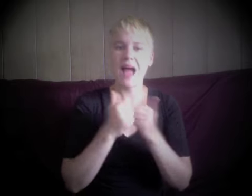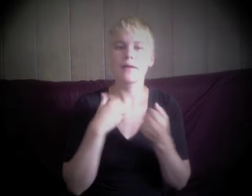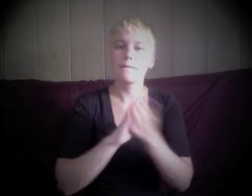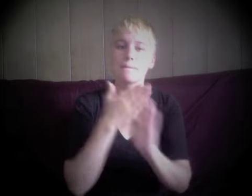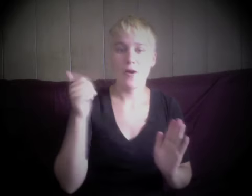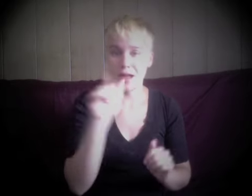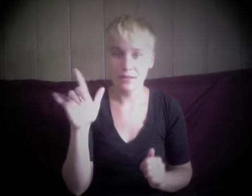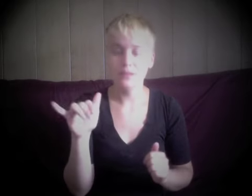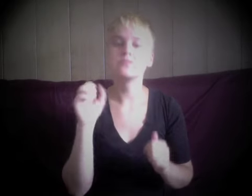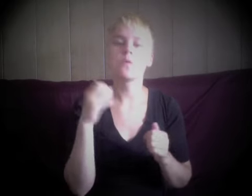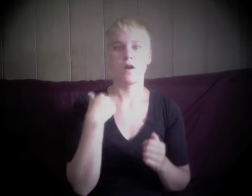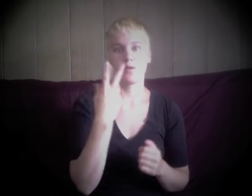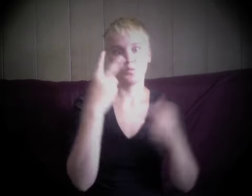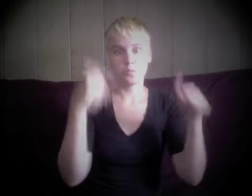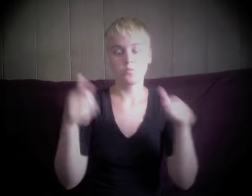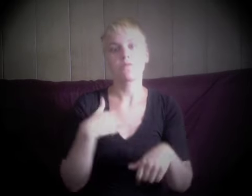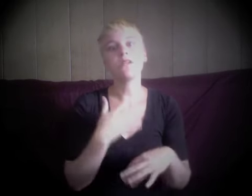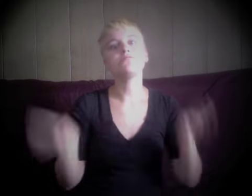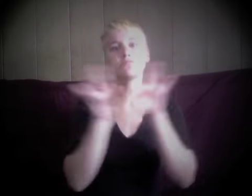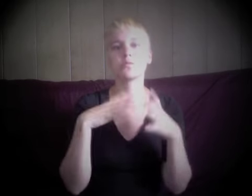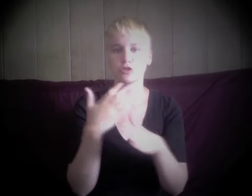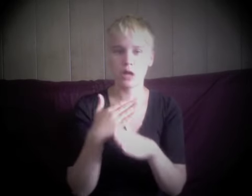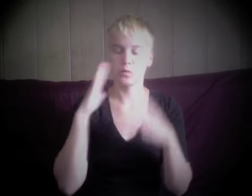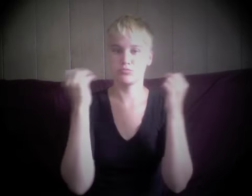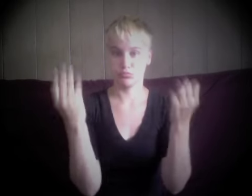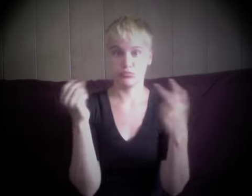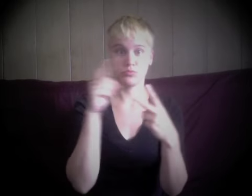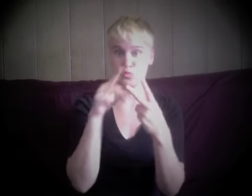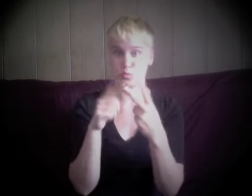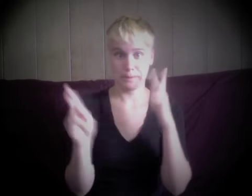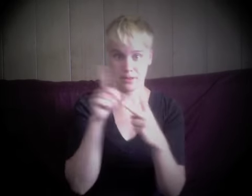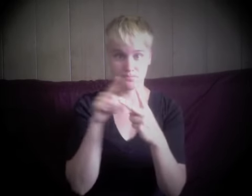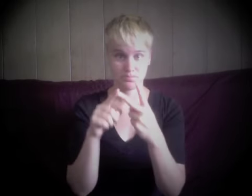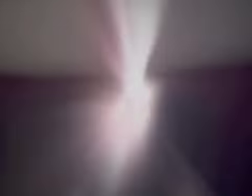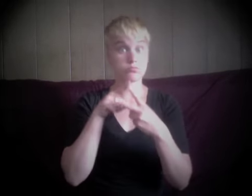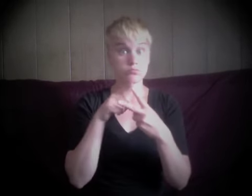I wanted to learn how to be a better ally. I saw two comments that I felt should be shared in ASL.